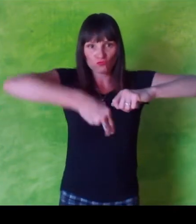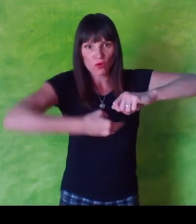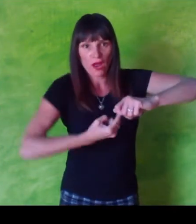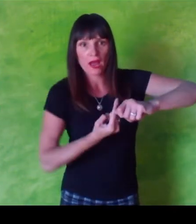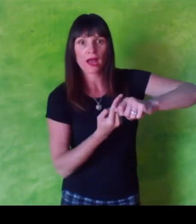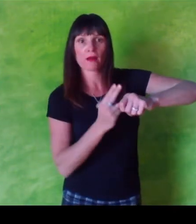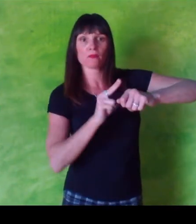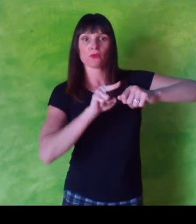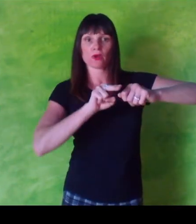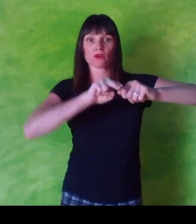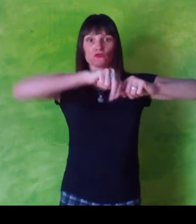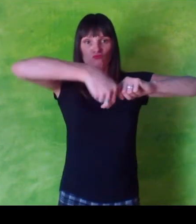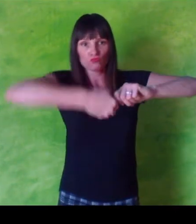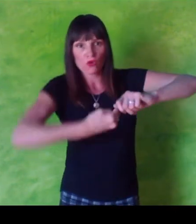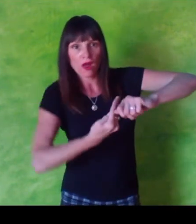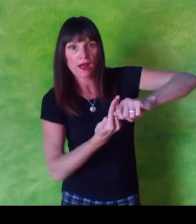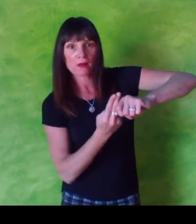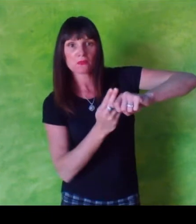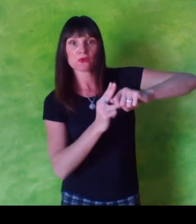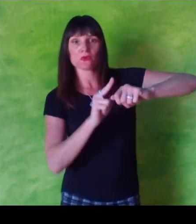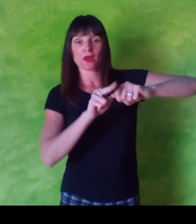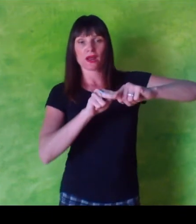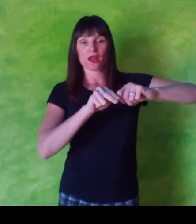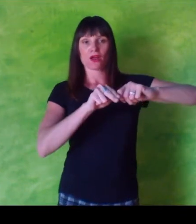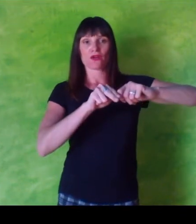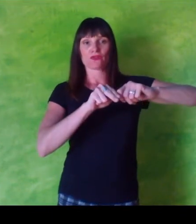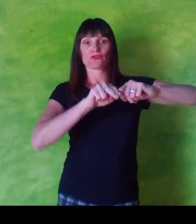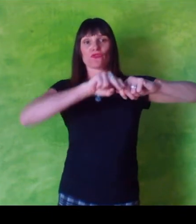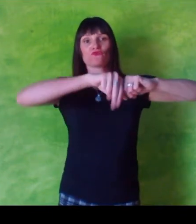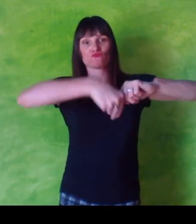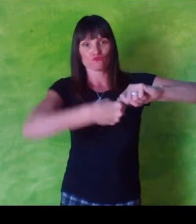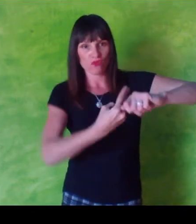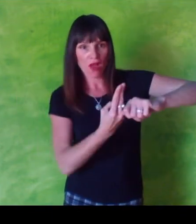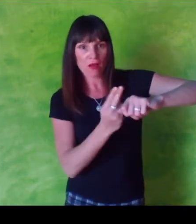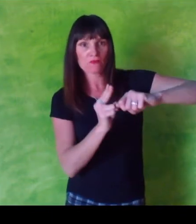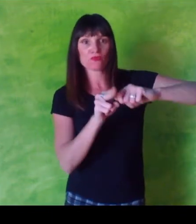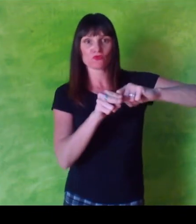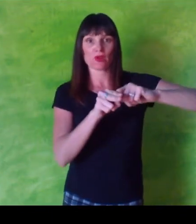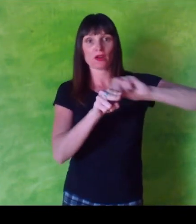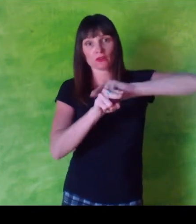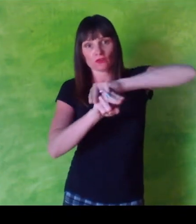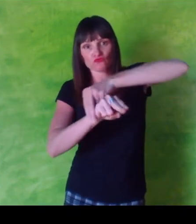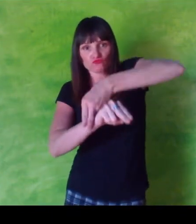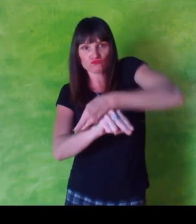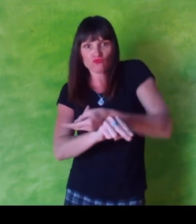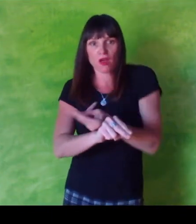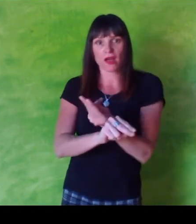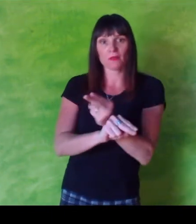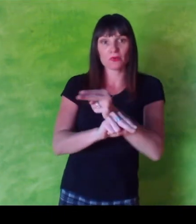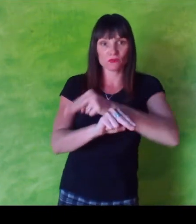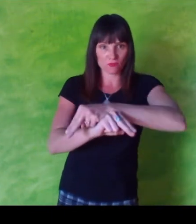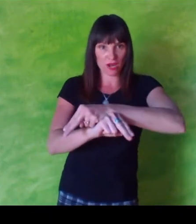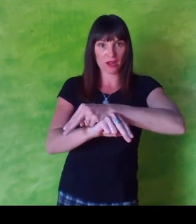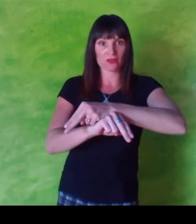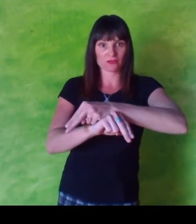wrap it around once wrap it around again yeah that piece is coming out and you do the next one